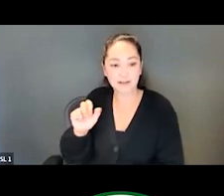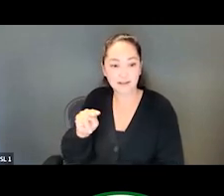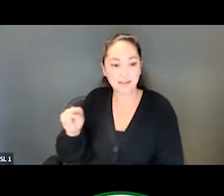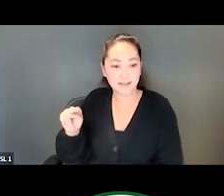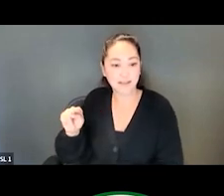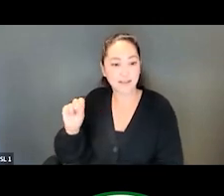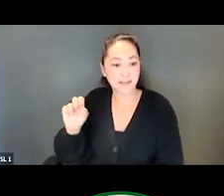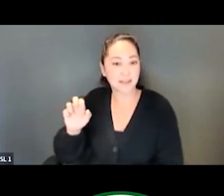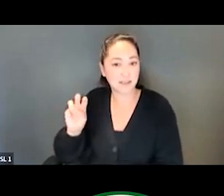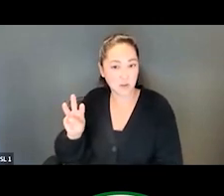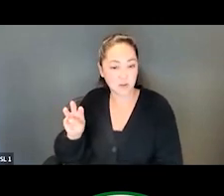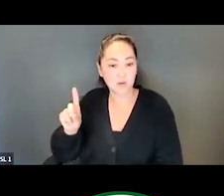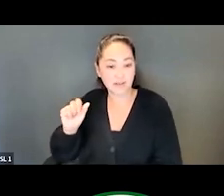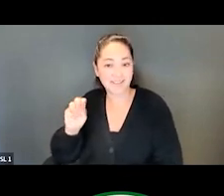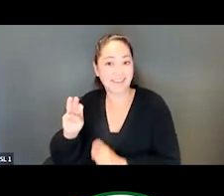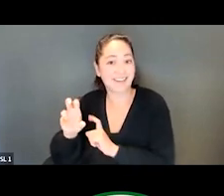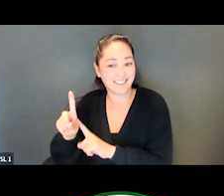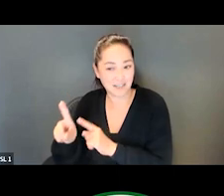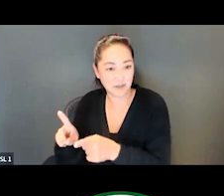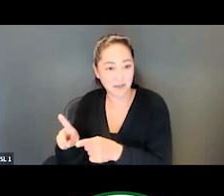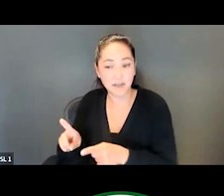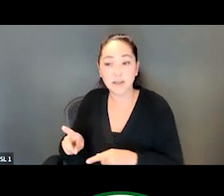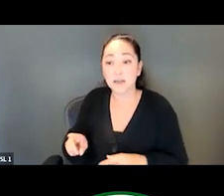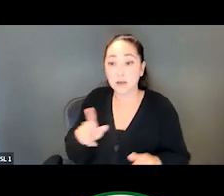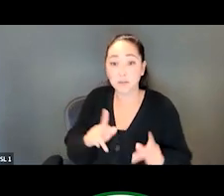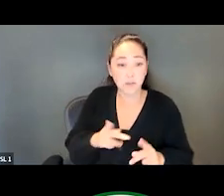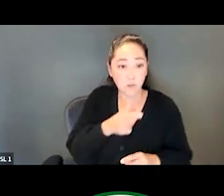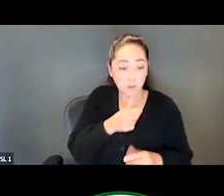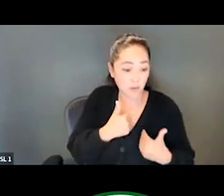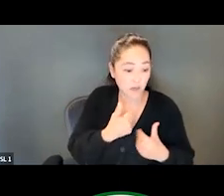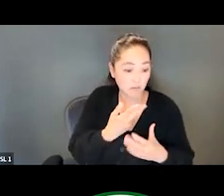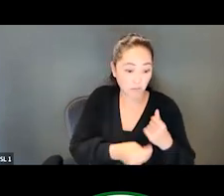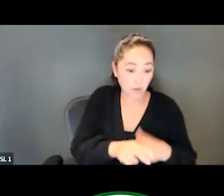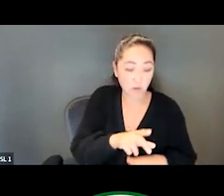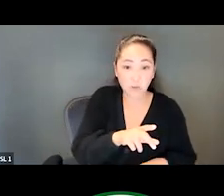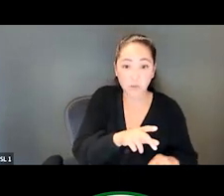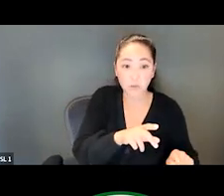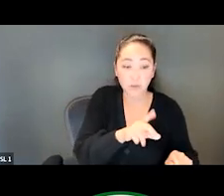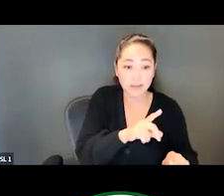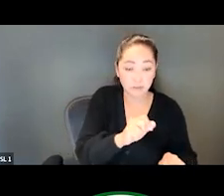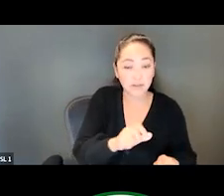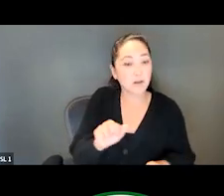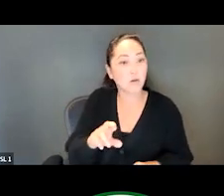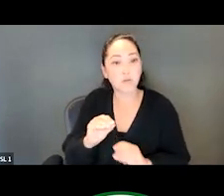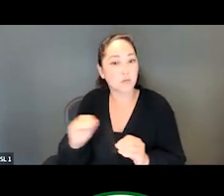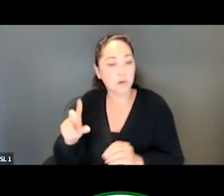As Jamie McCulloch described with the trail rider and and these partnerships. Can be really powerful learning.